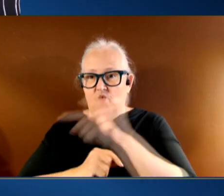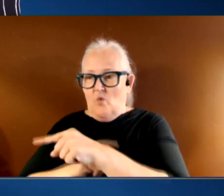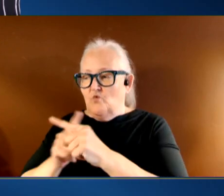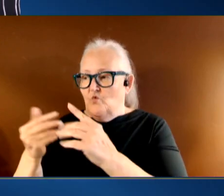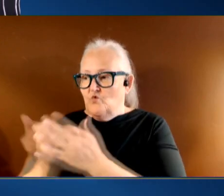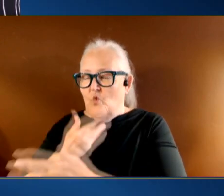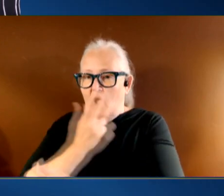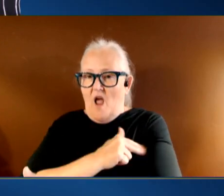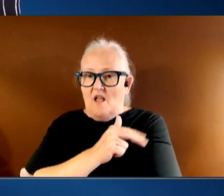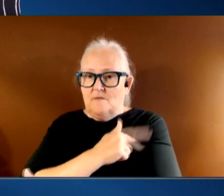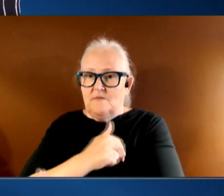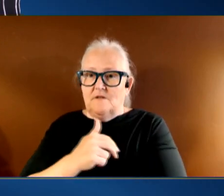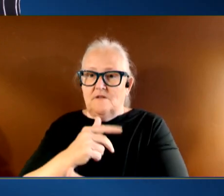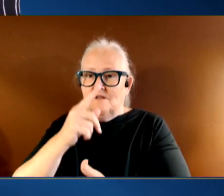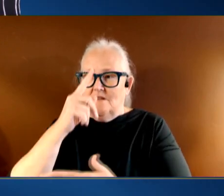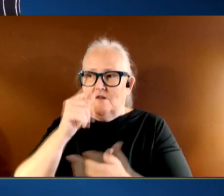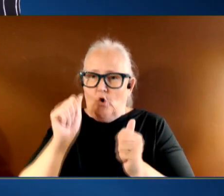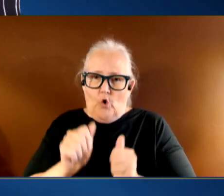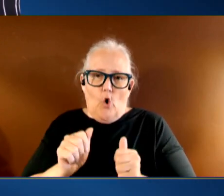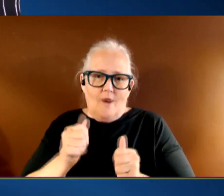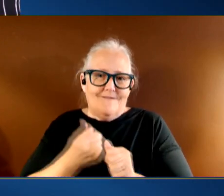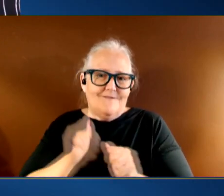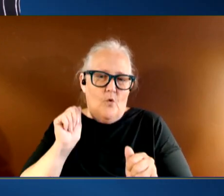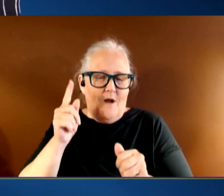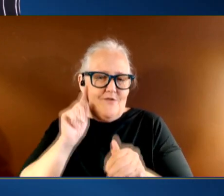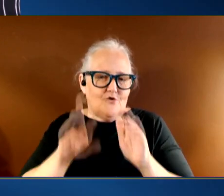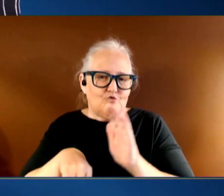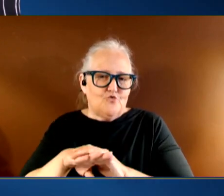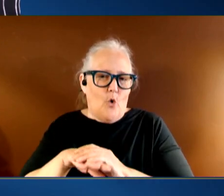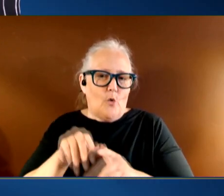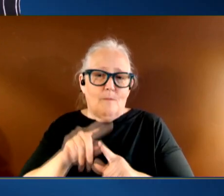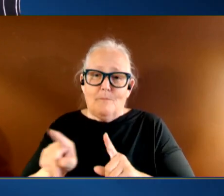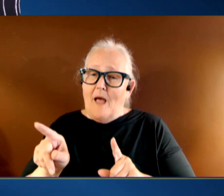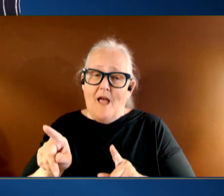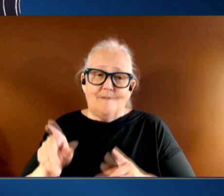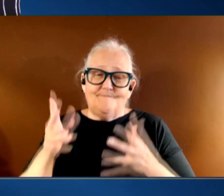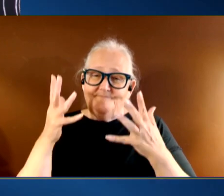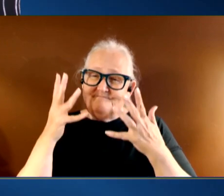stroke could have been avoided. But unfortunately, the hospital that I was at didn't have the tools,